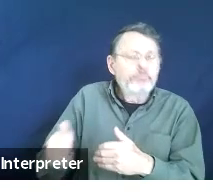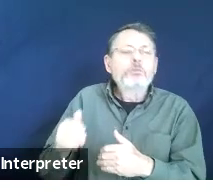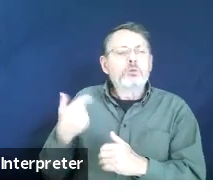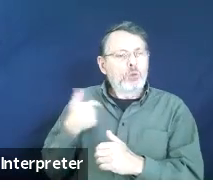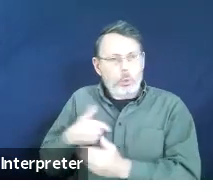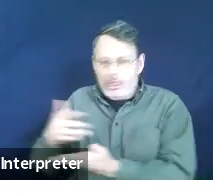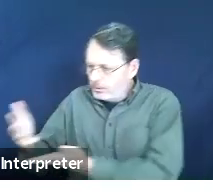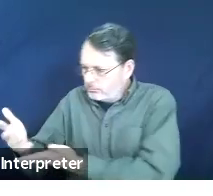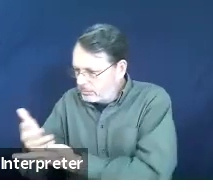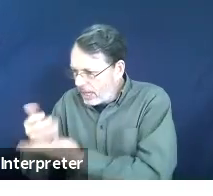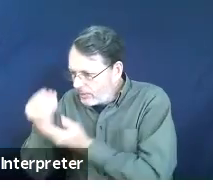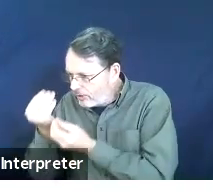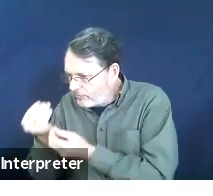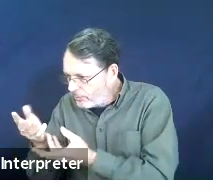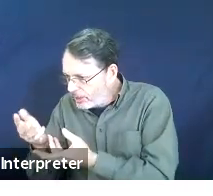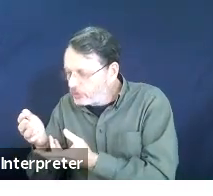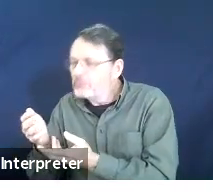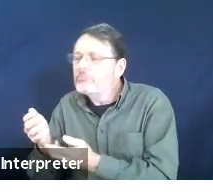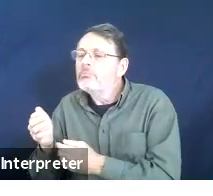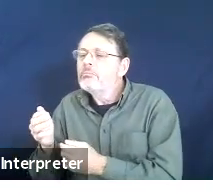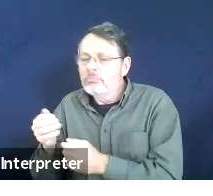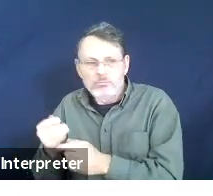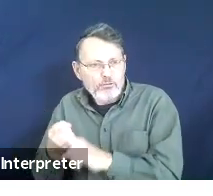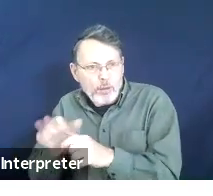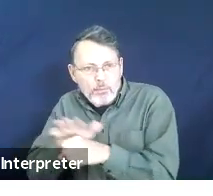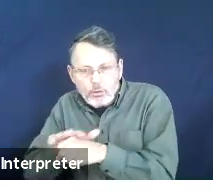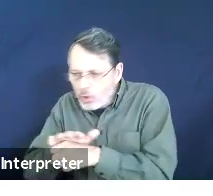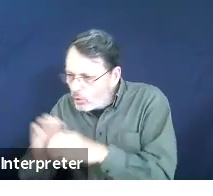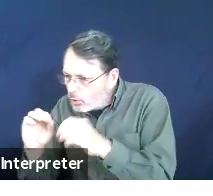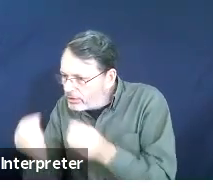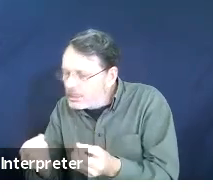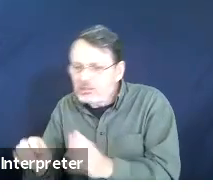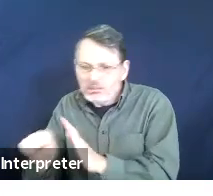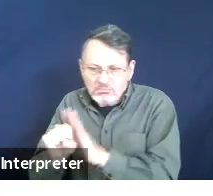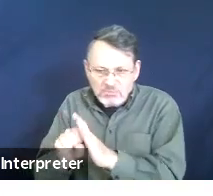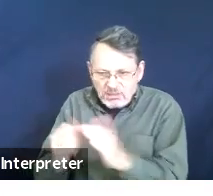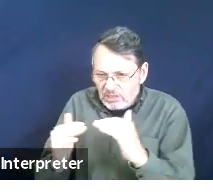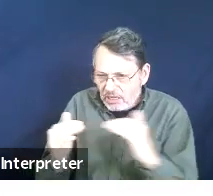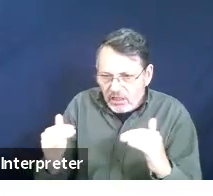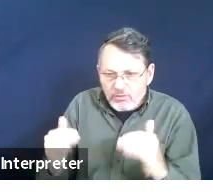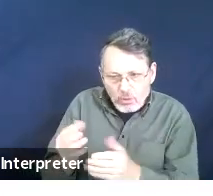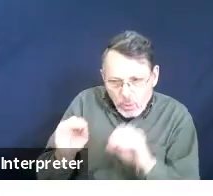that was being heard by local organizations, by state level organizations and bringing that up